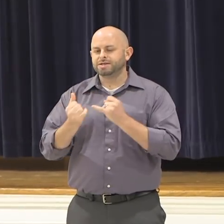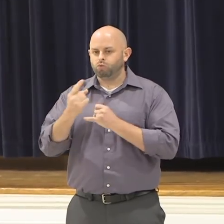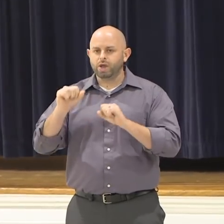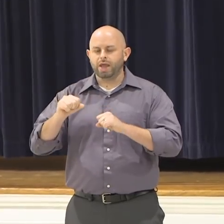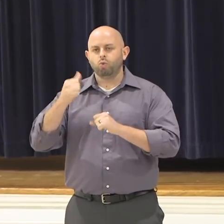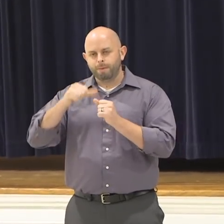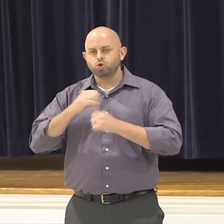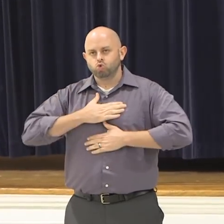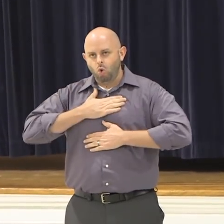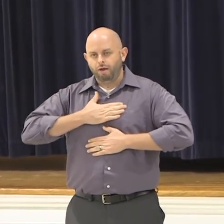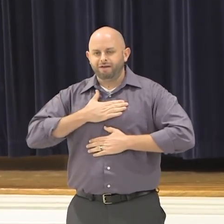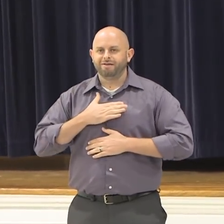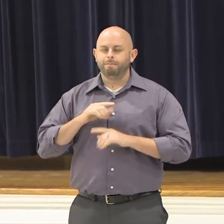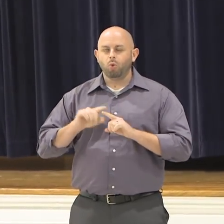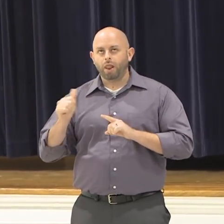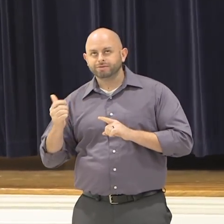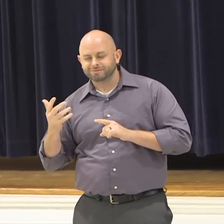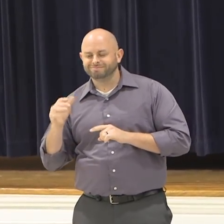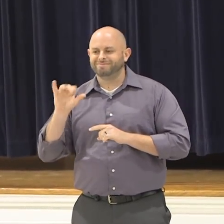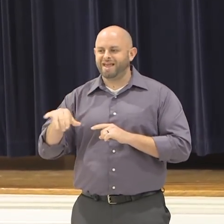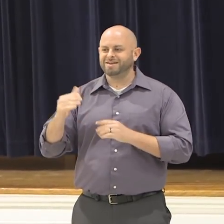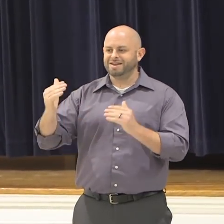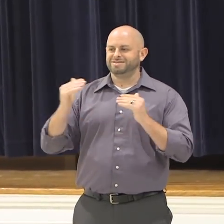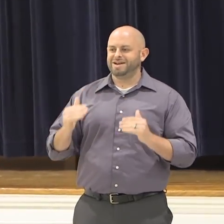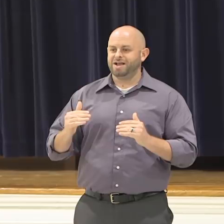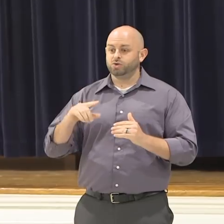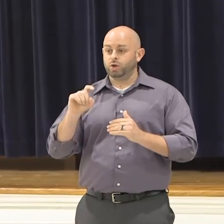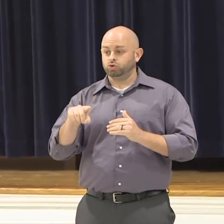else okay so the next part of this is that I'm gonna go through a couple